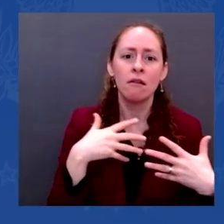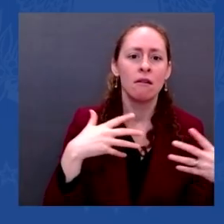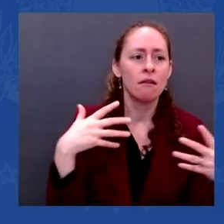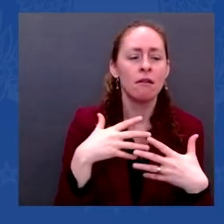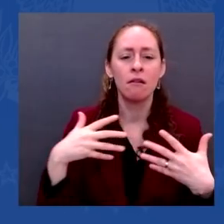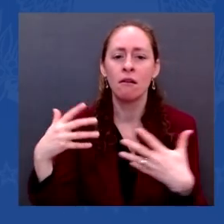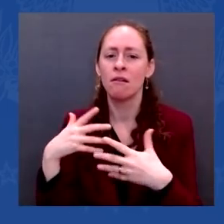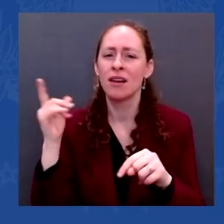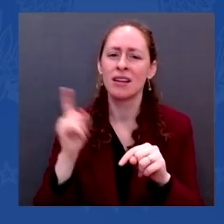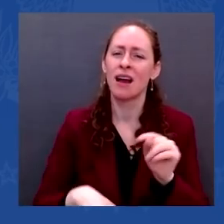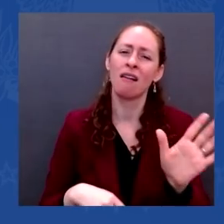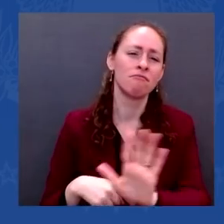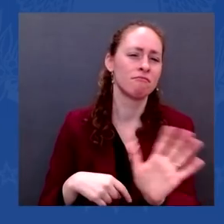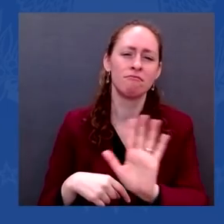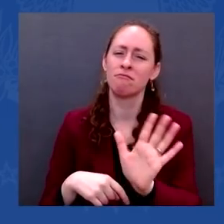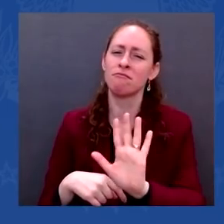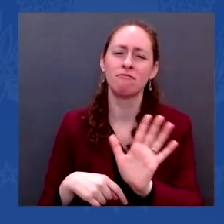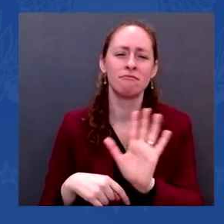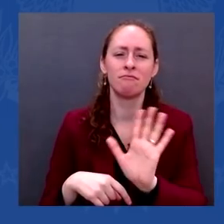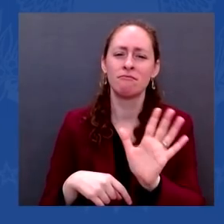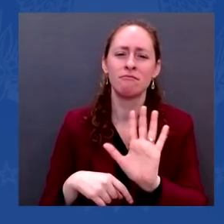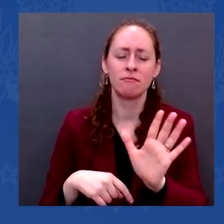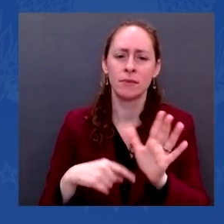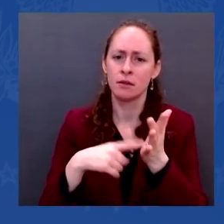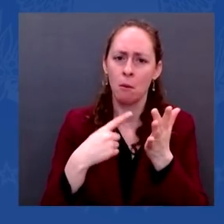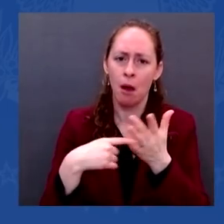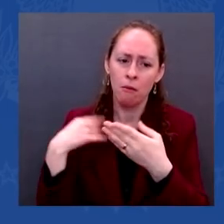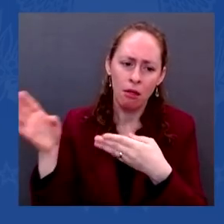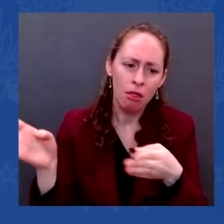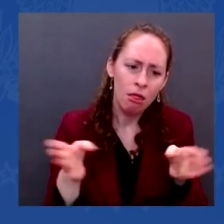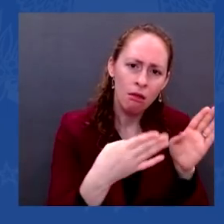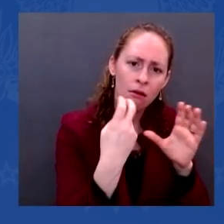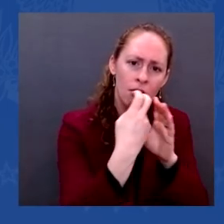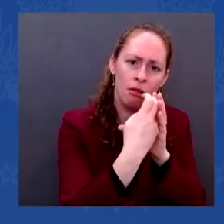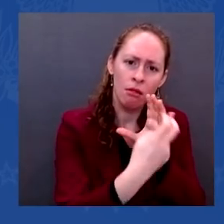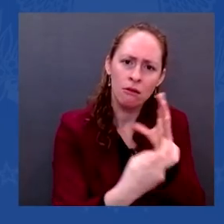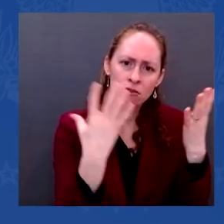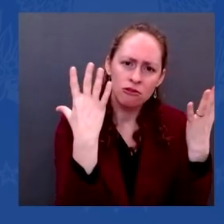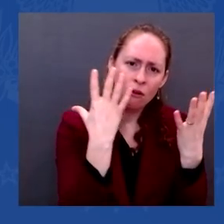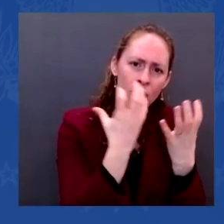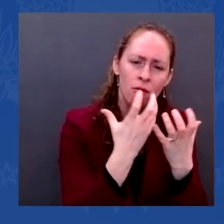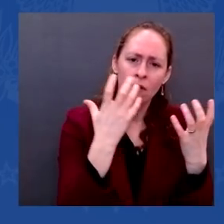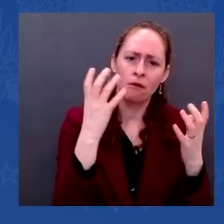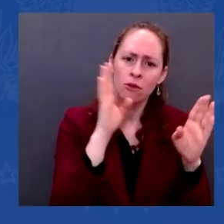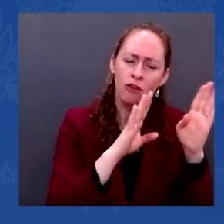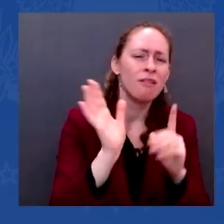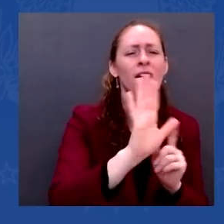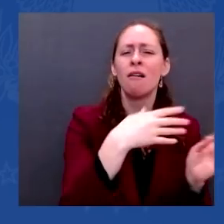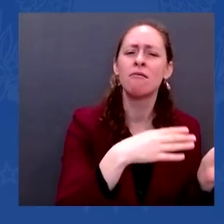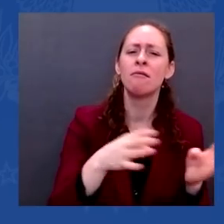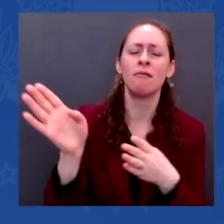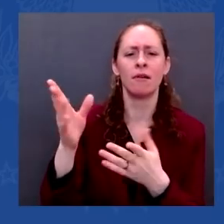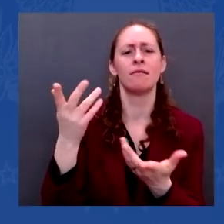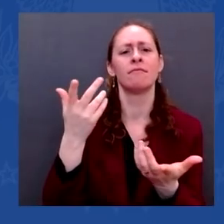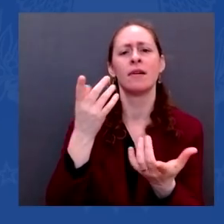Rather than driving us apart, faith can move us together. Because all the great confessional faiths have the same fundamental basic beliefs: